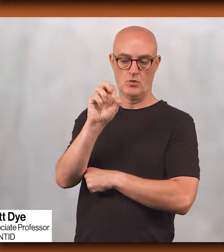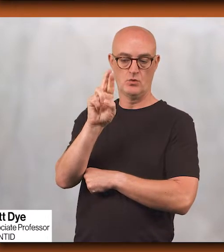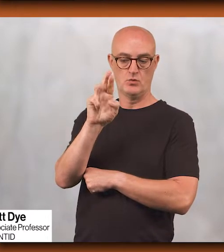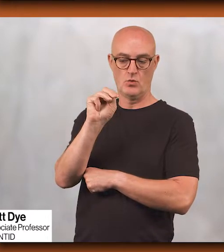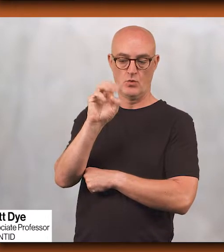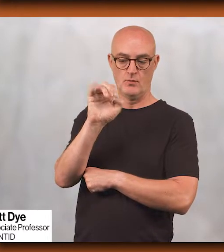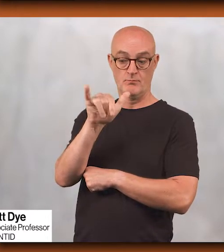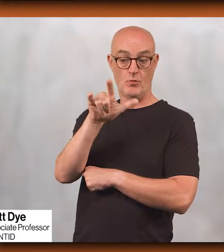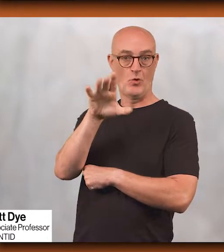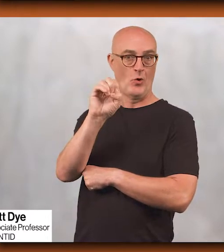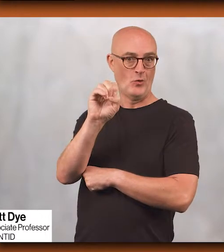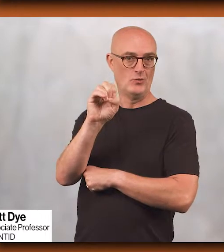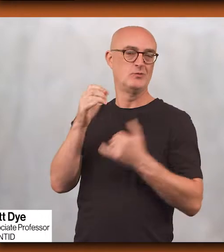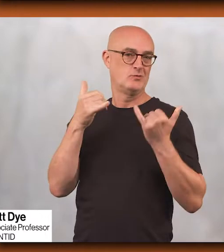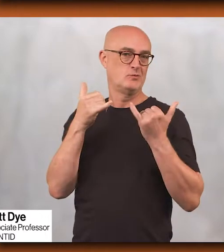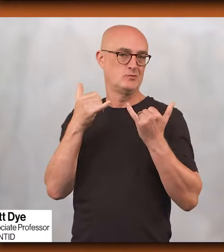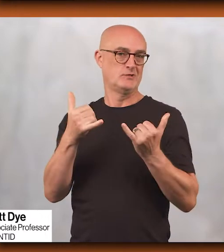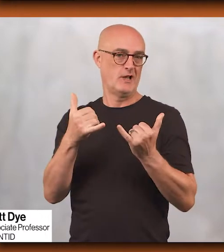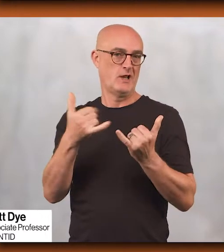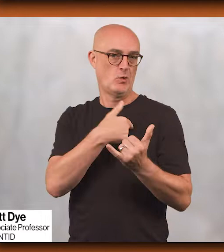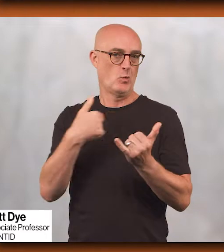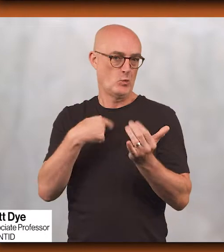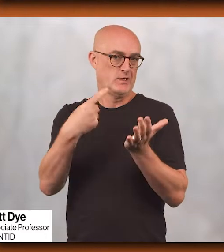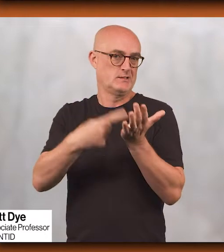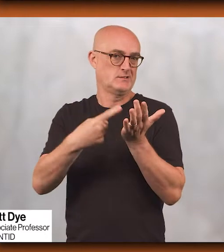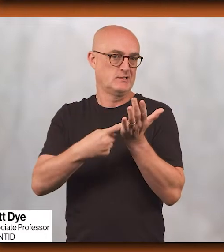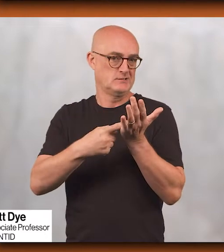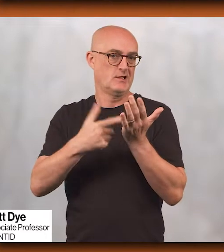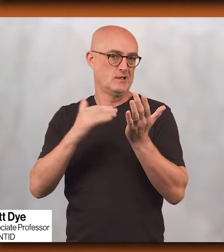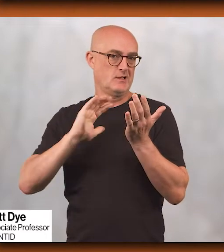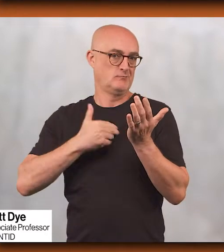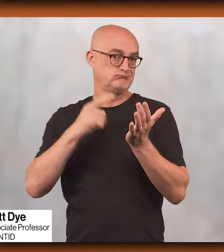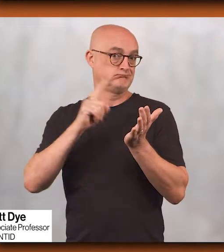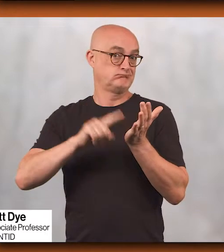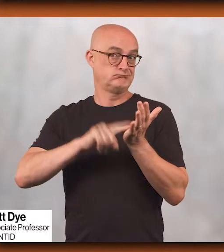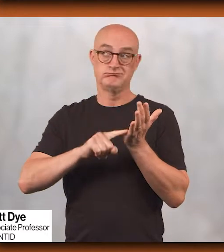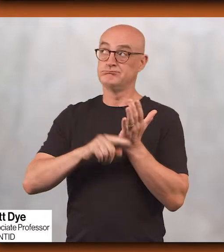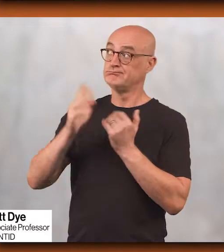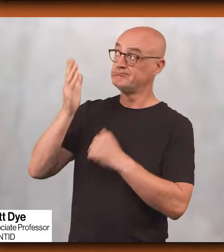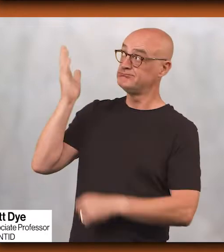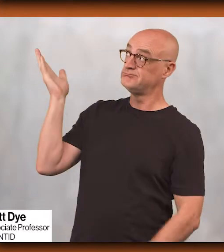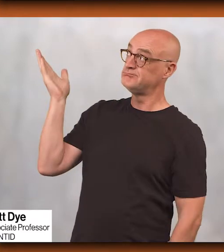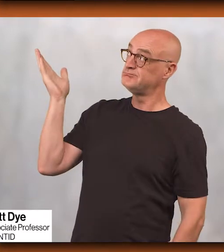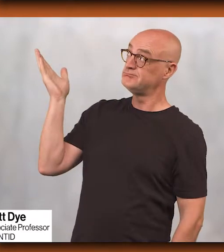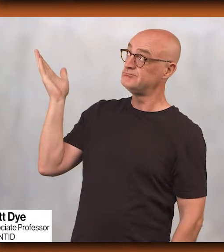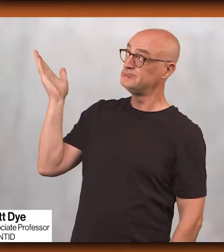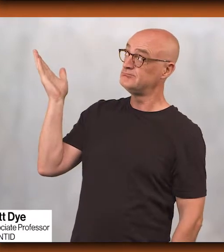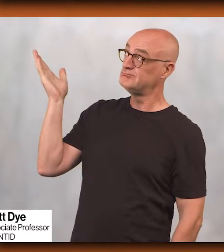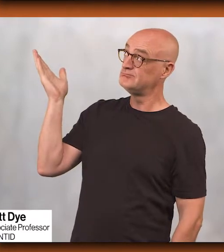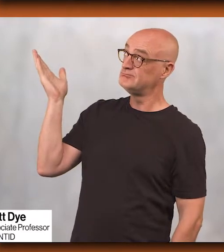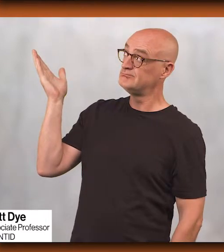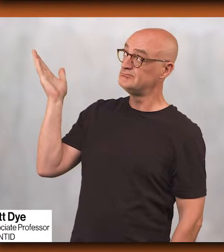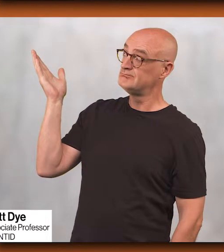to build an open-source pipeline for skeletal modeling of sign language utterances from 2D video sources,